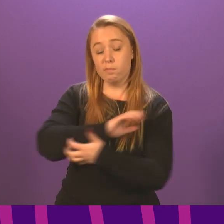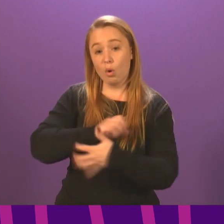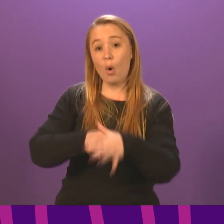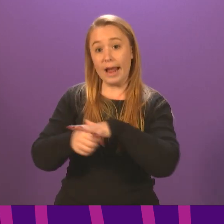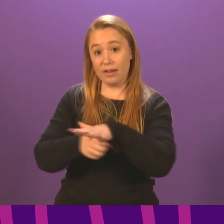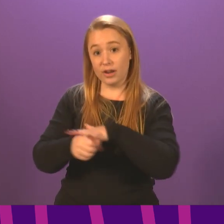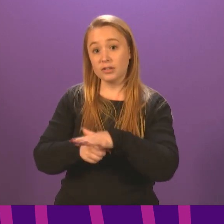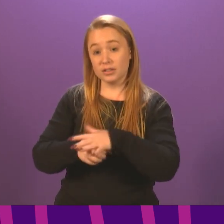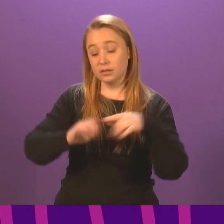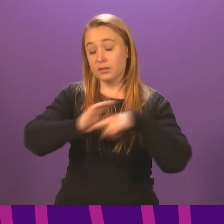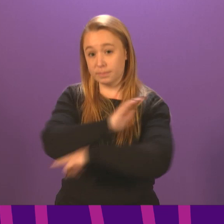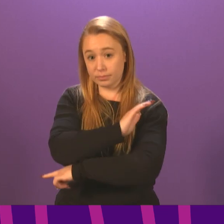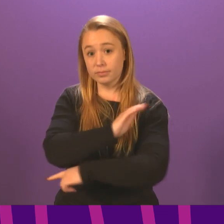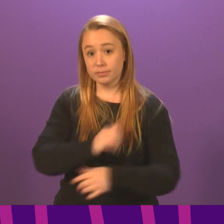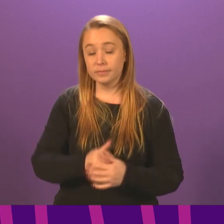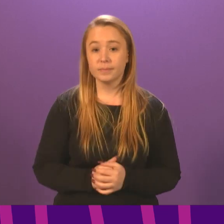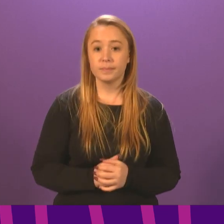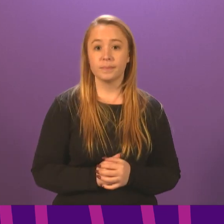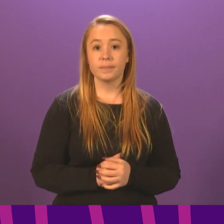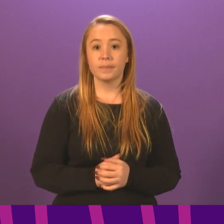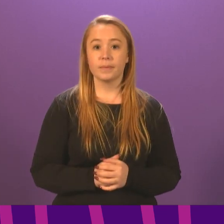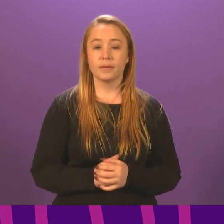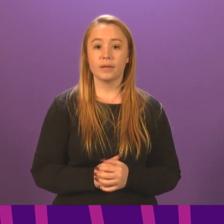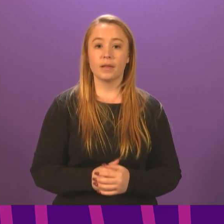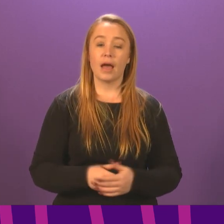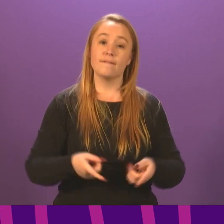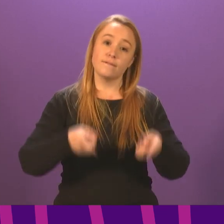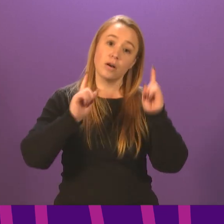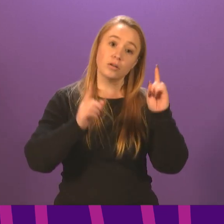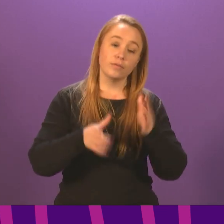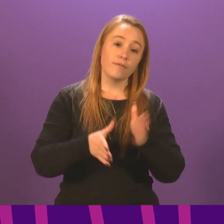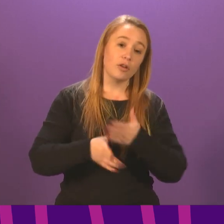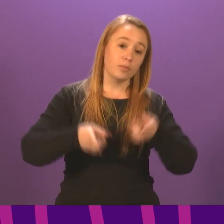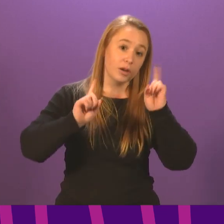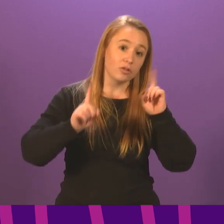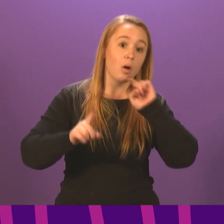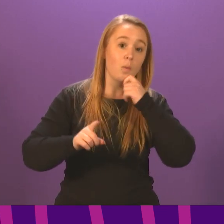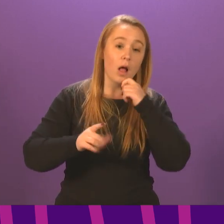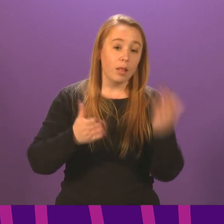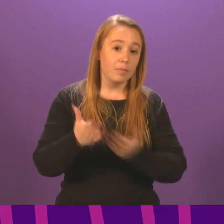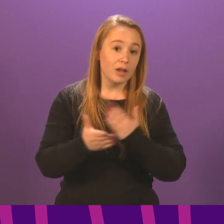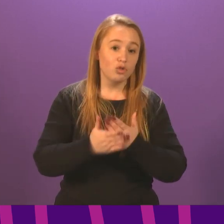areas of highest deprivation, and will she both make available and promote the vaccine accordingly?